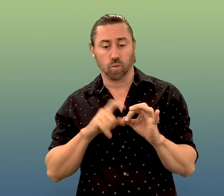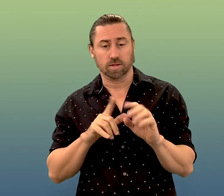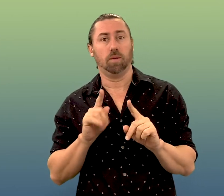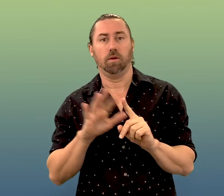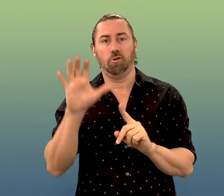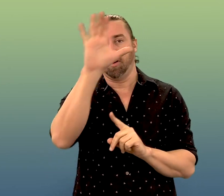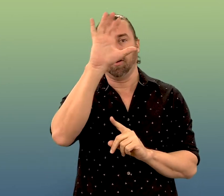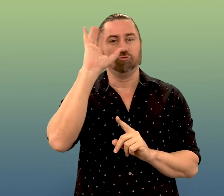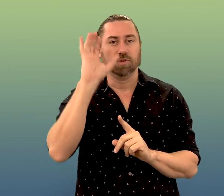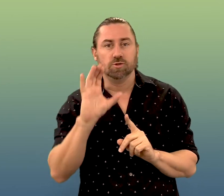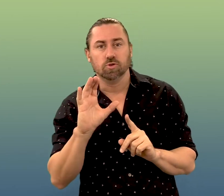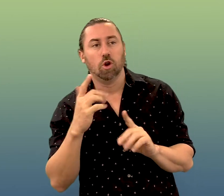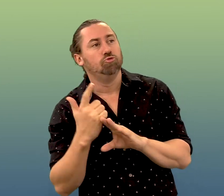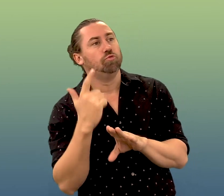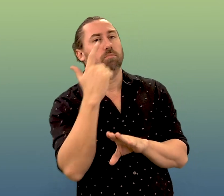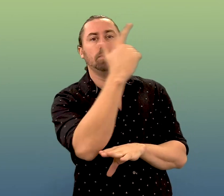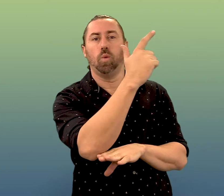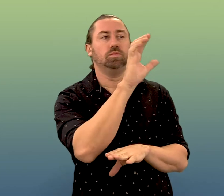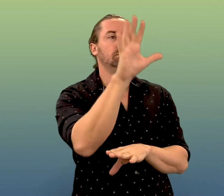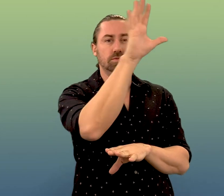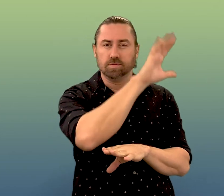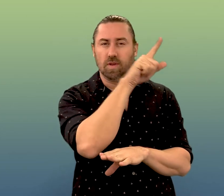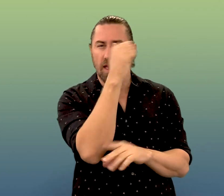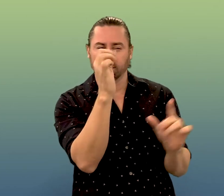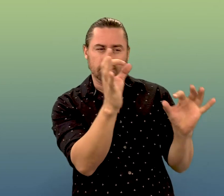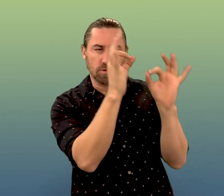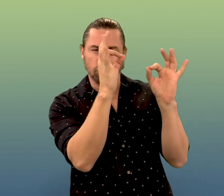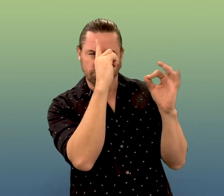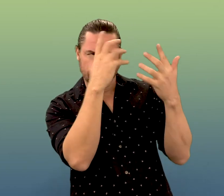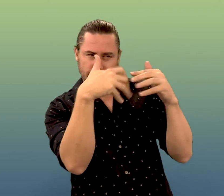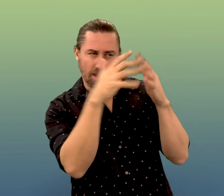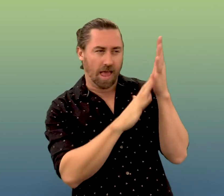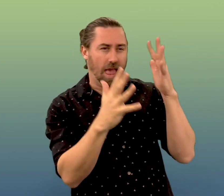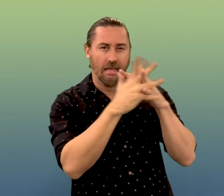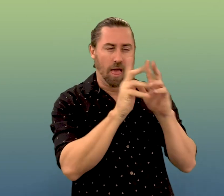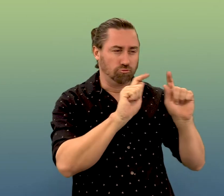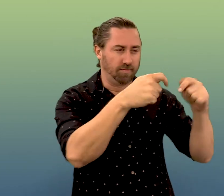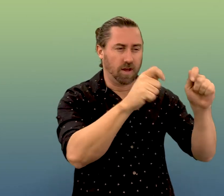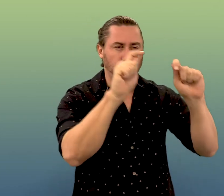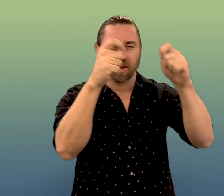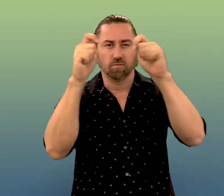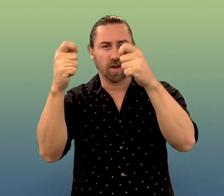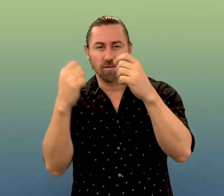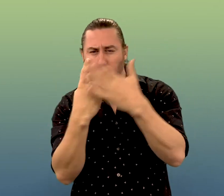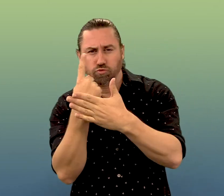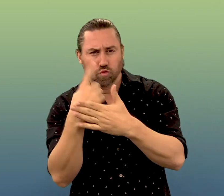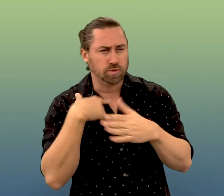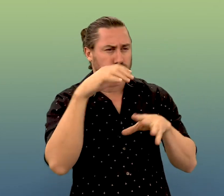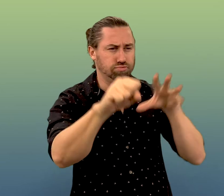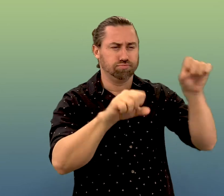in regional, rural and remote areas to overcome their unique challenges and take advantage of opportunities.